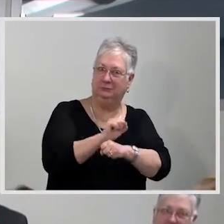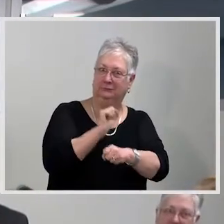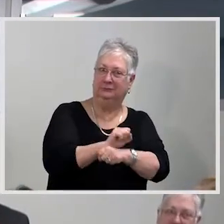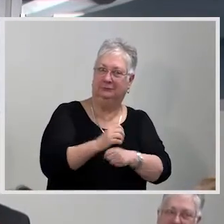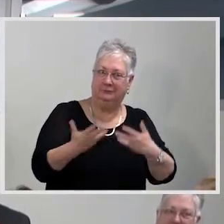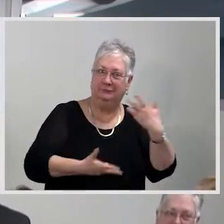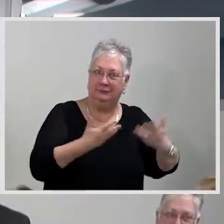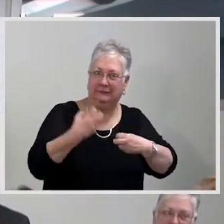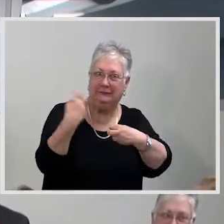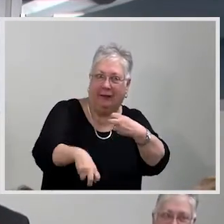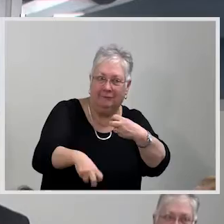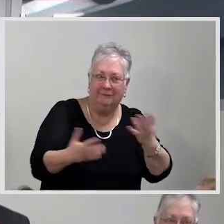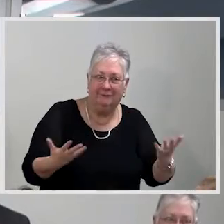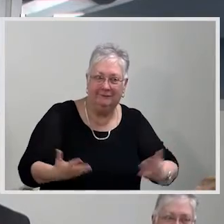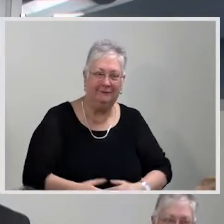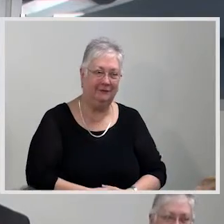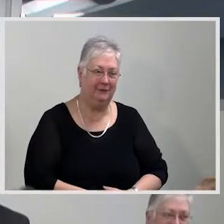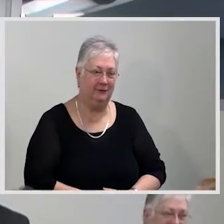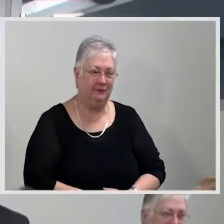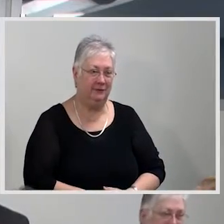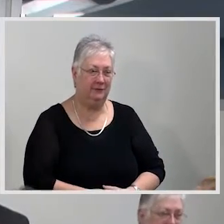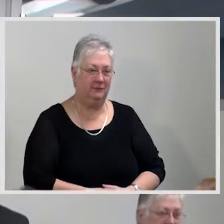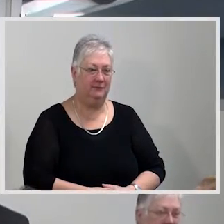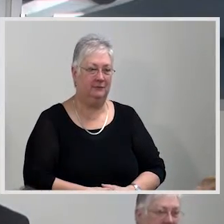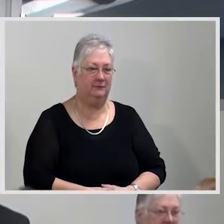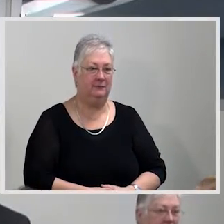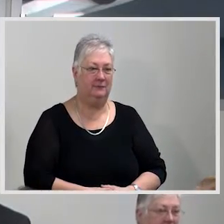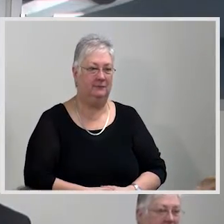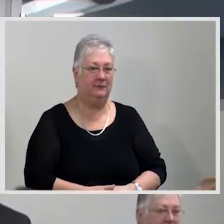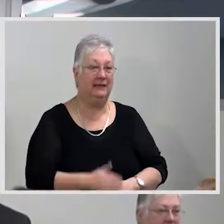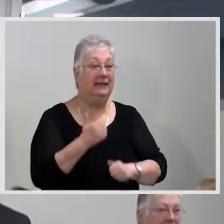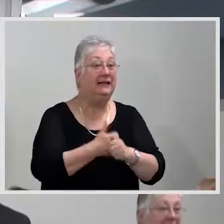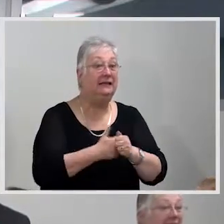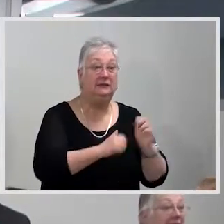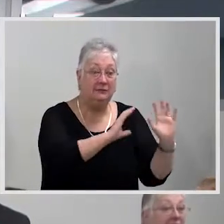VERY, VERY IMPORTANT TO THE WORK THAT WE DO.